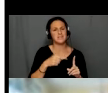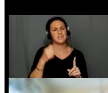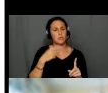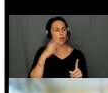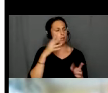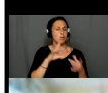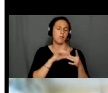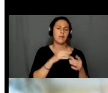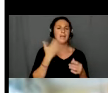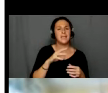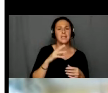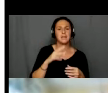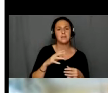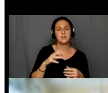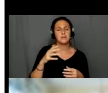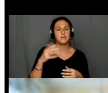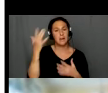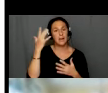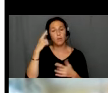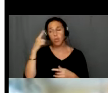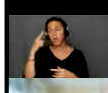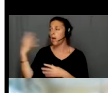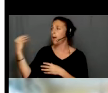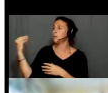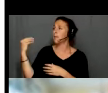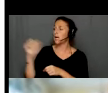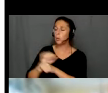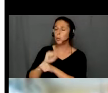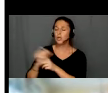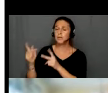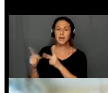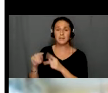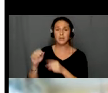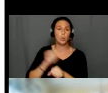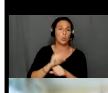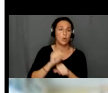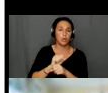Maybe happening primarily outdoor places where workers are exposed to sun and elements.